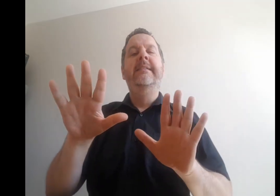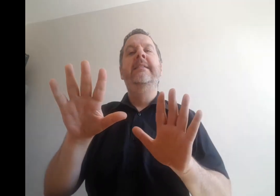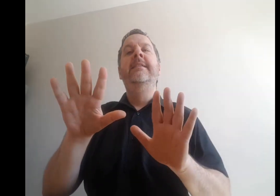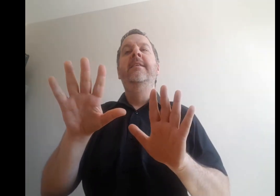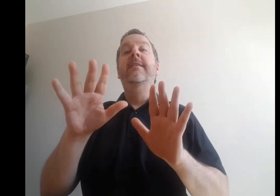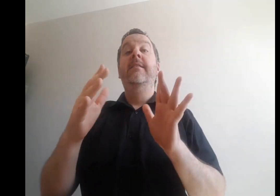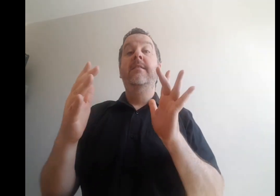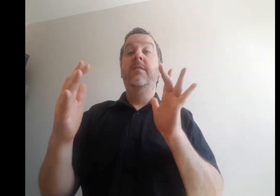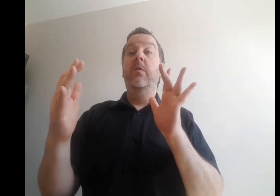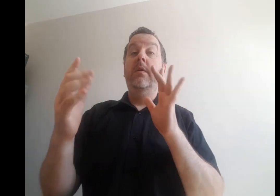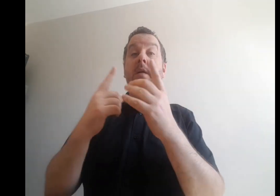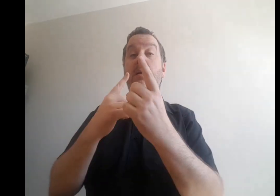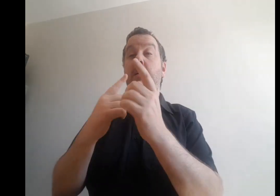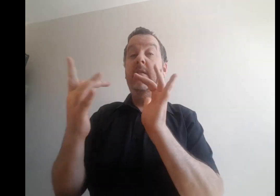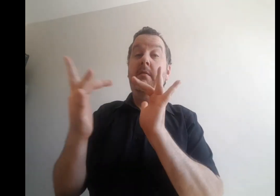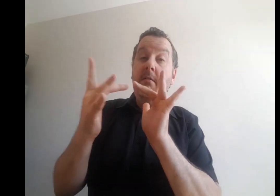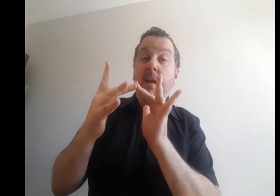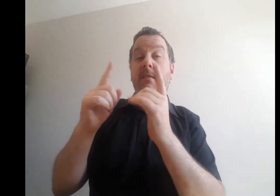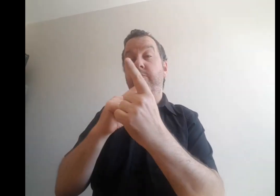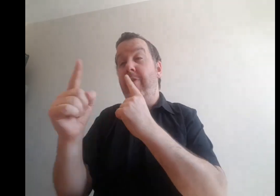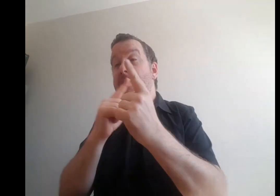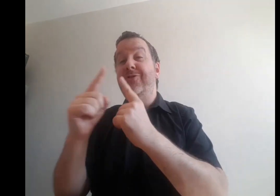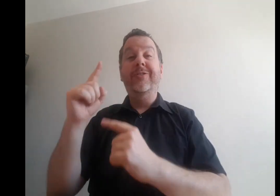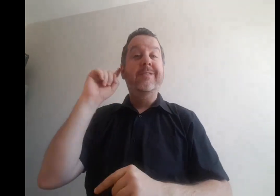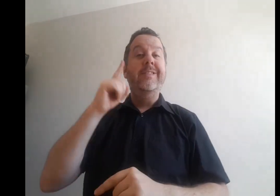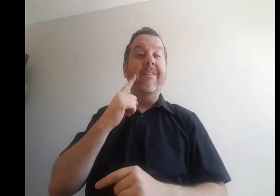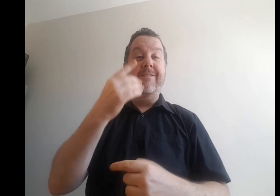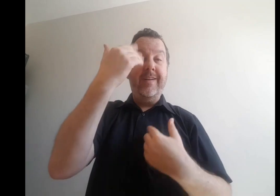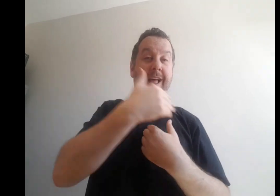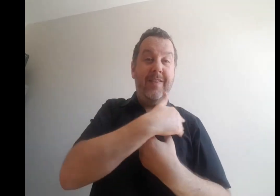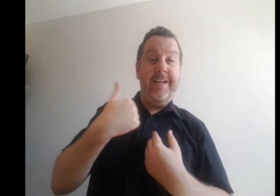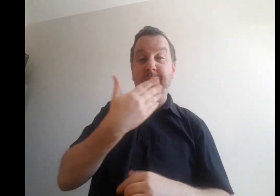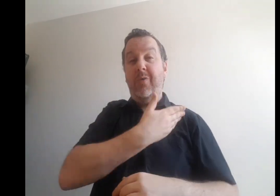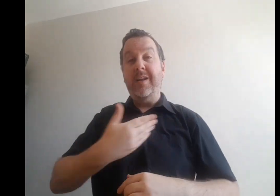There wasn't a huge amount of interaction between deaf Protestants and Catholics at the time;